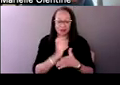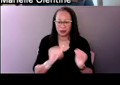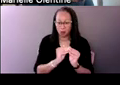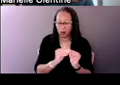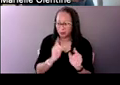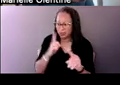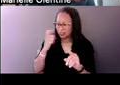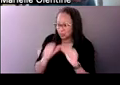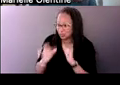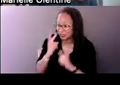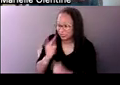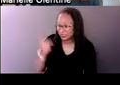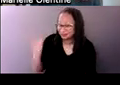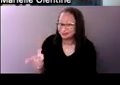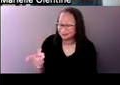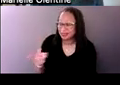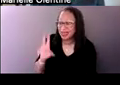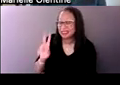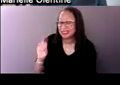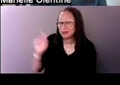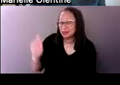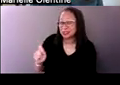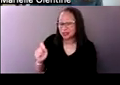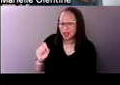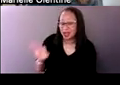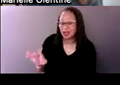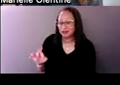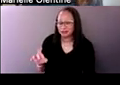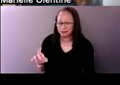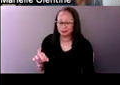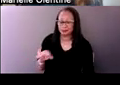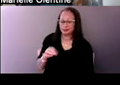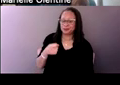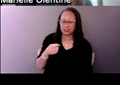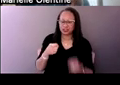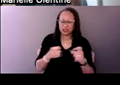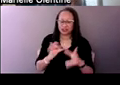In fact, for sales, it is a very poor strategy.